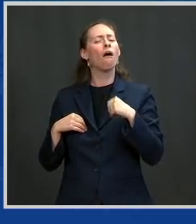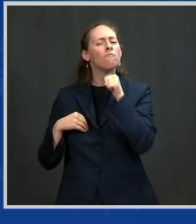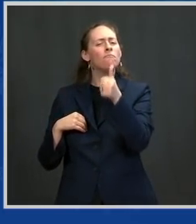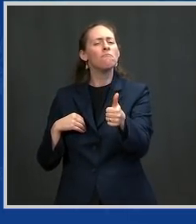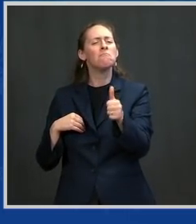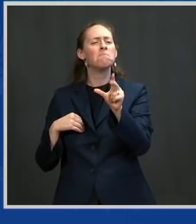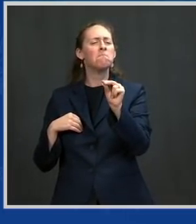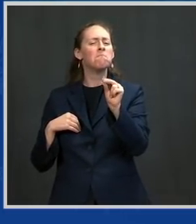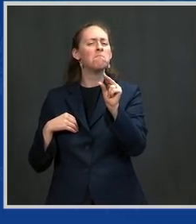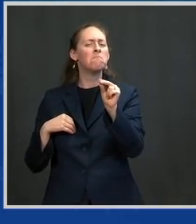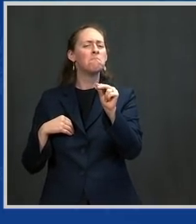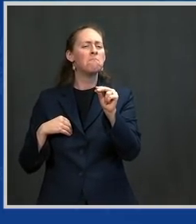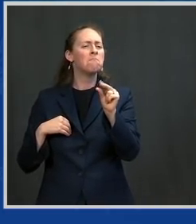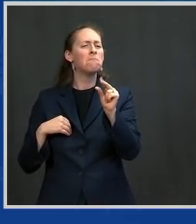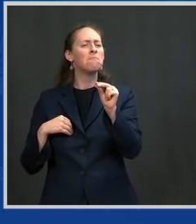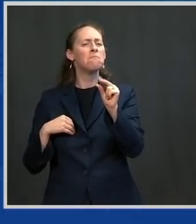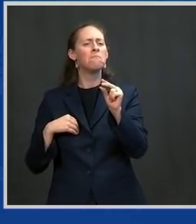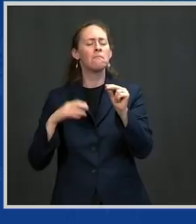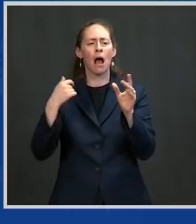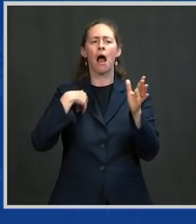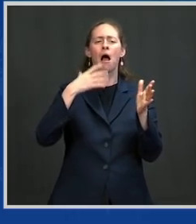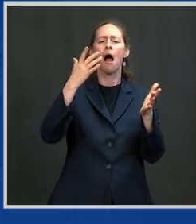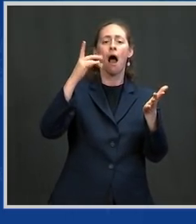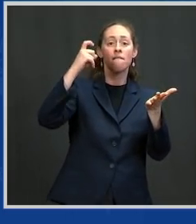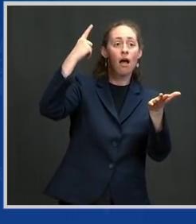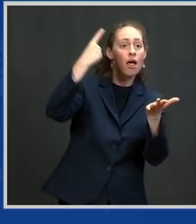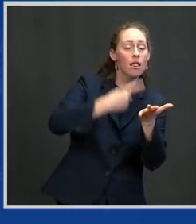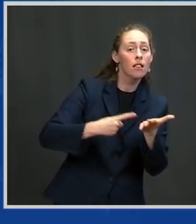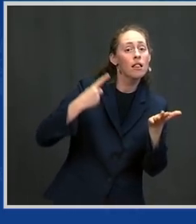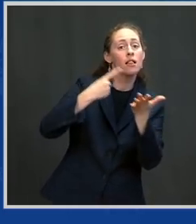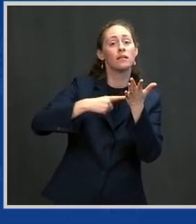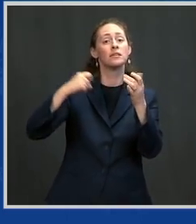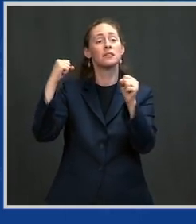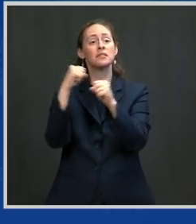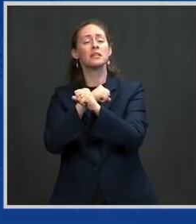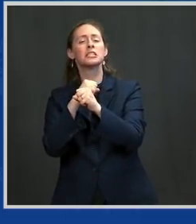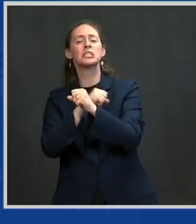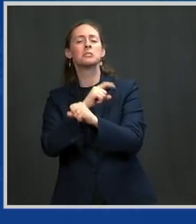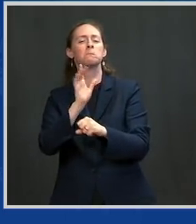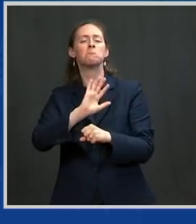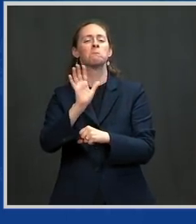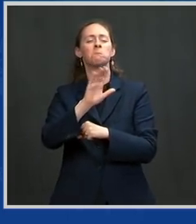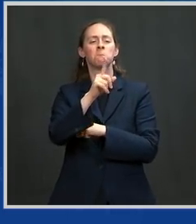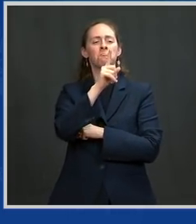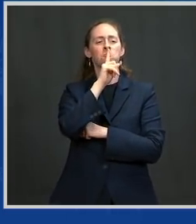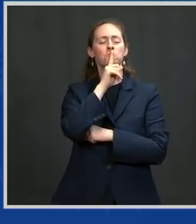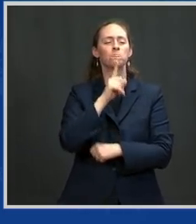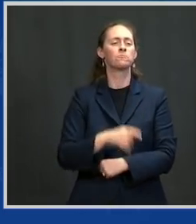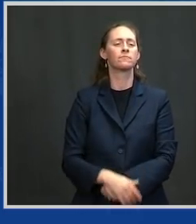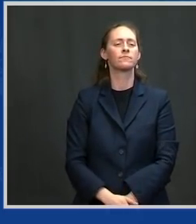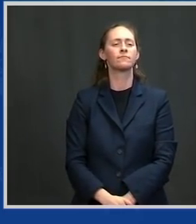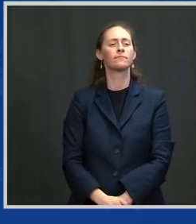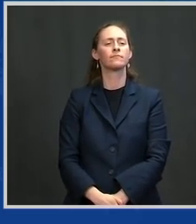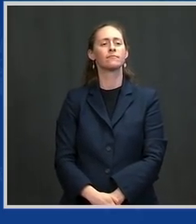the statistics because you know that old phrase of Disraeli's: "There's three kinds of lies: lies, damned lies,